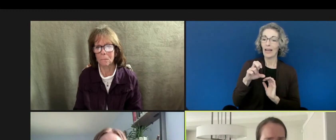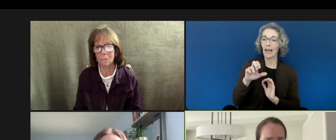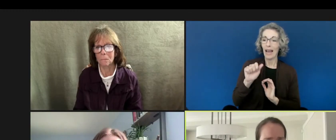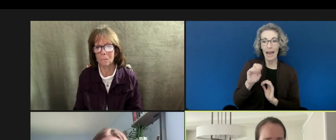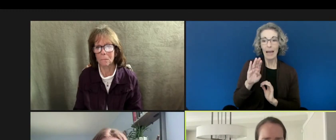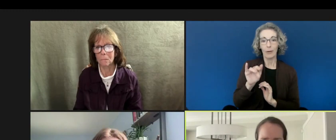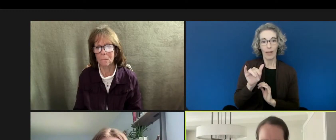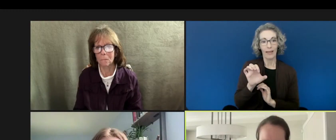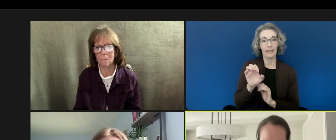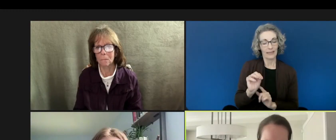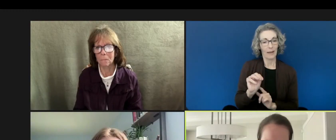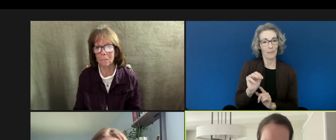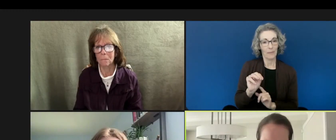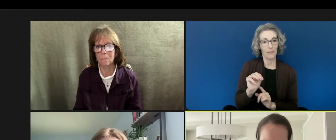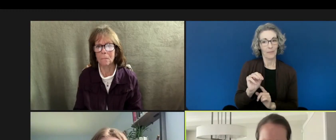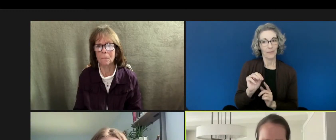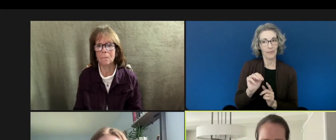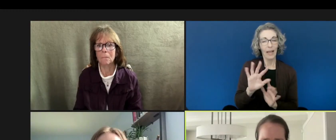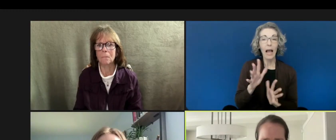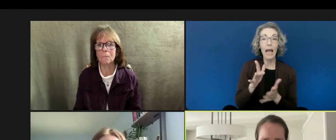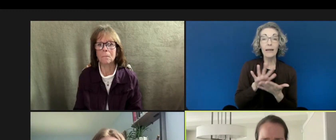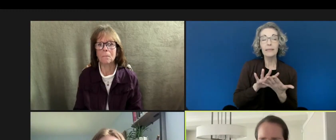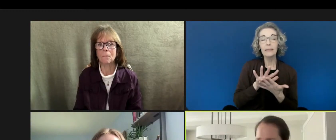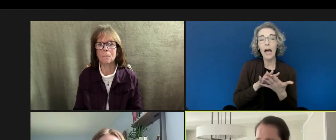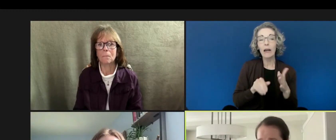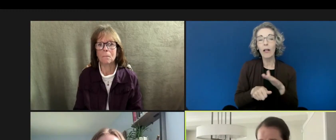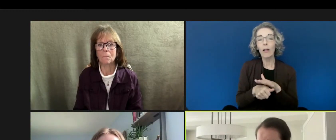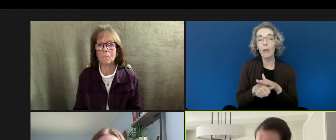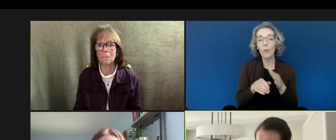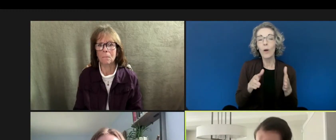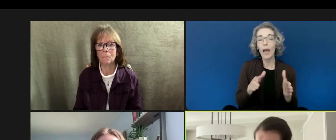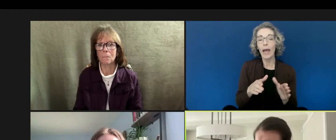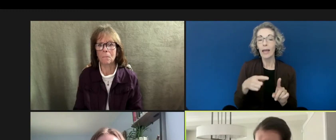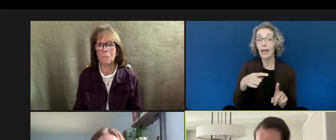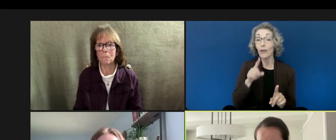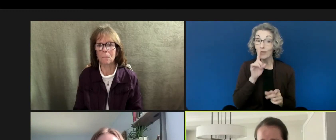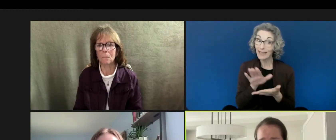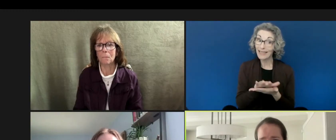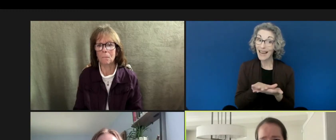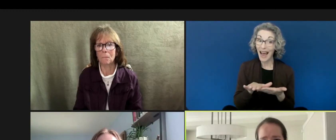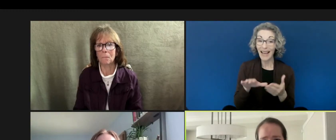they were really nice, but it's tough to counter that evilism